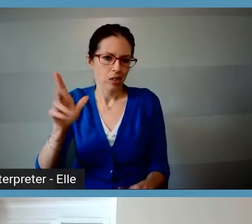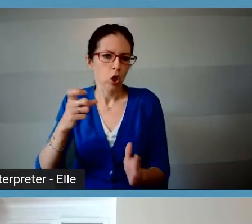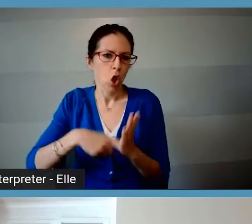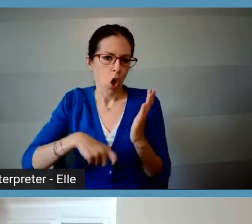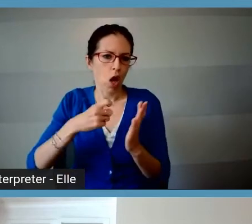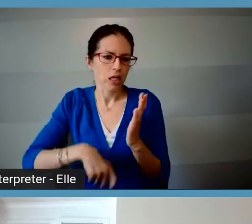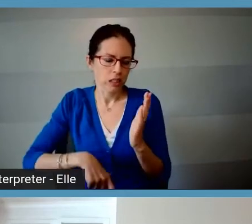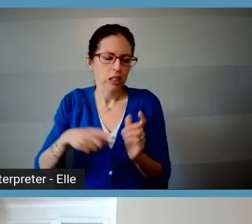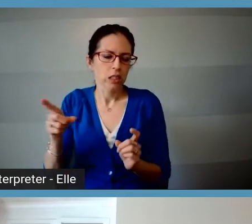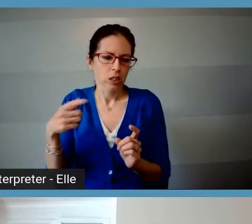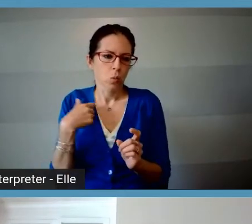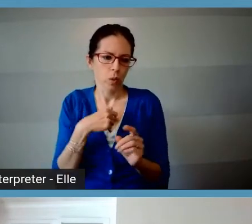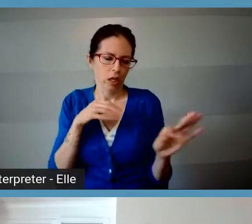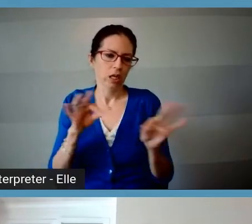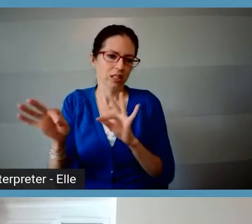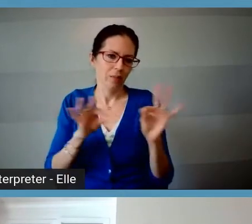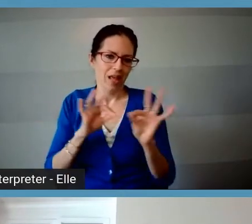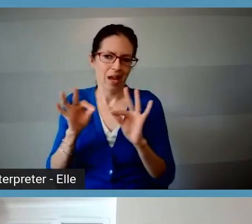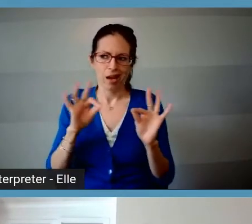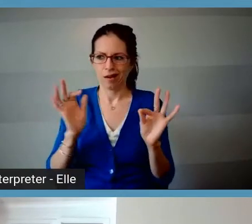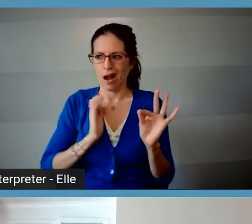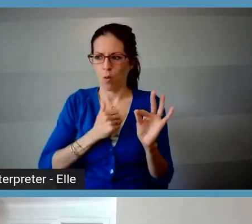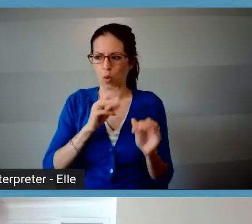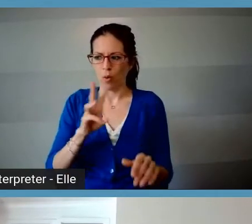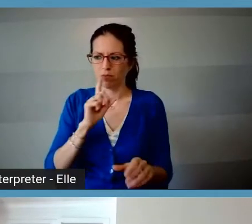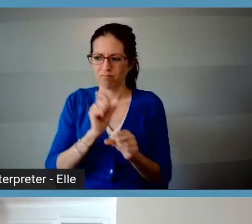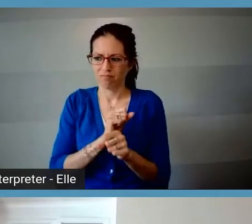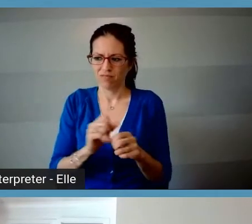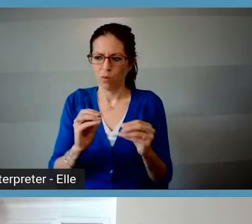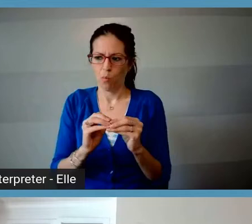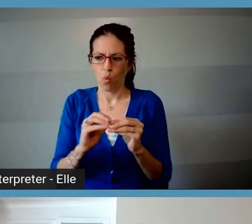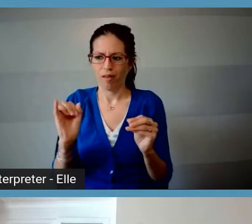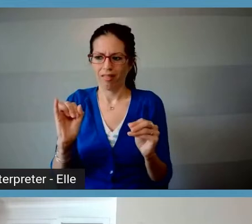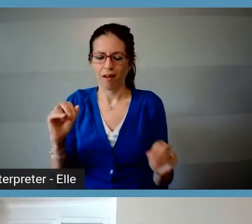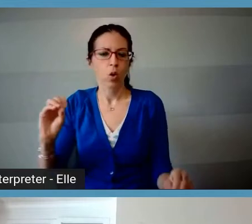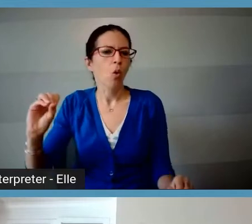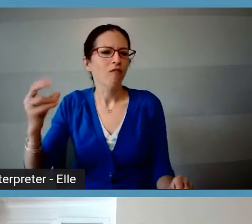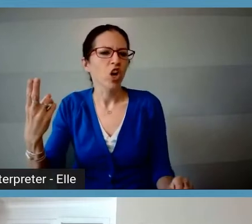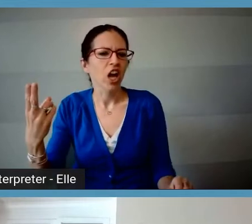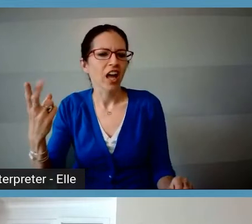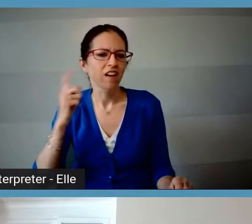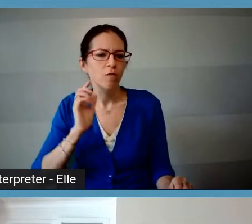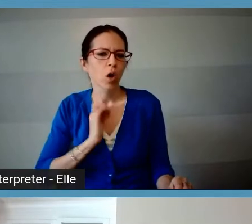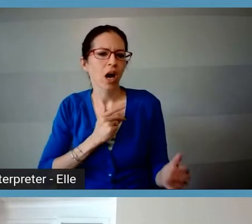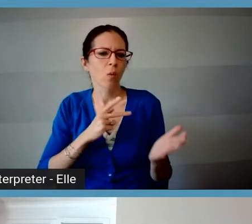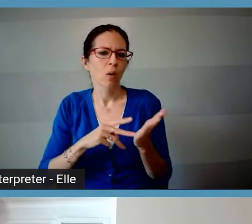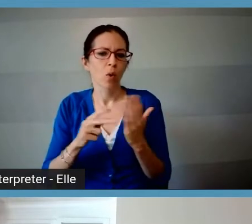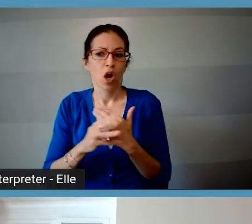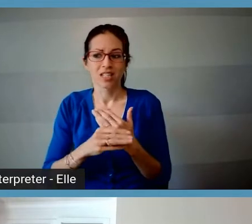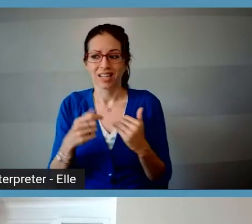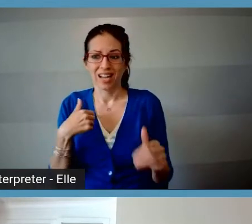say this is part of the overhead of the project. But I can't think of funding that we could